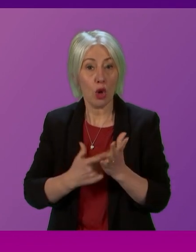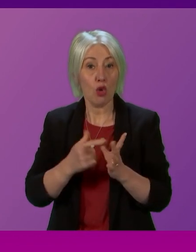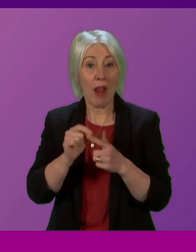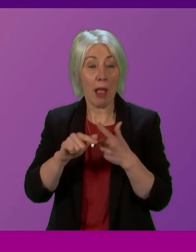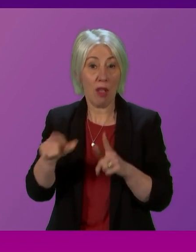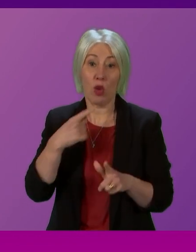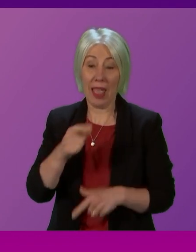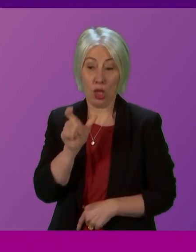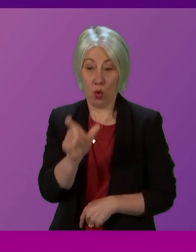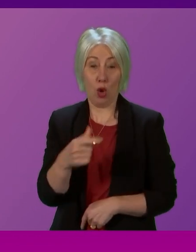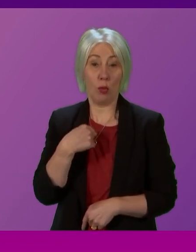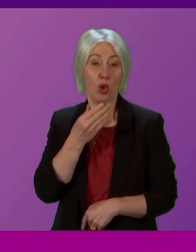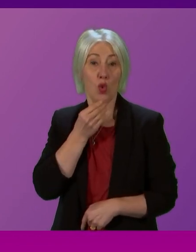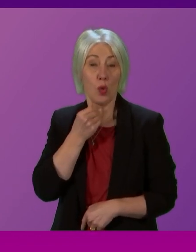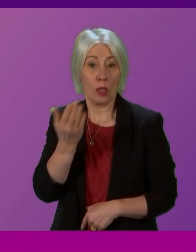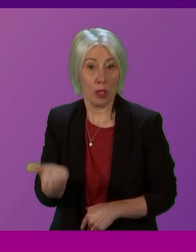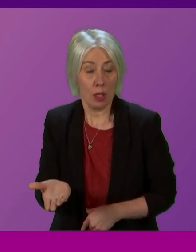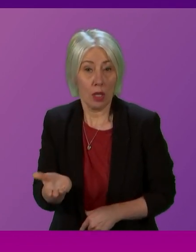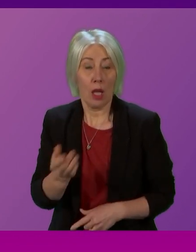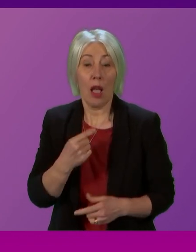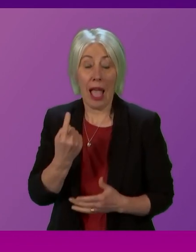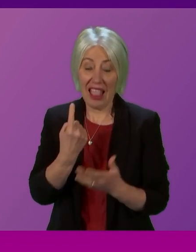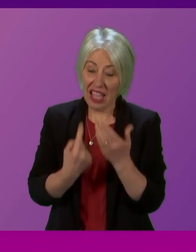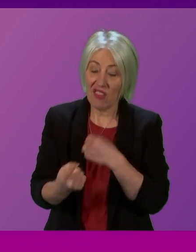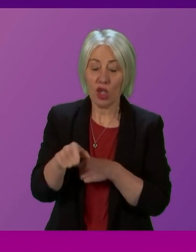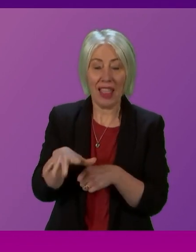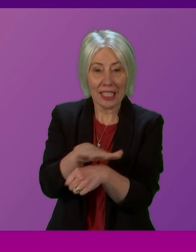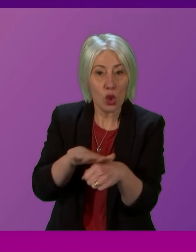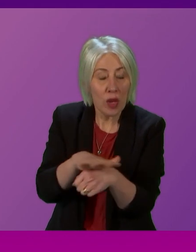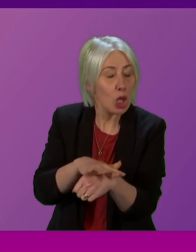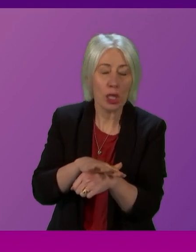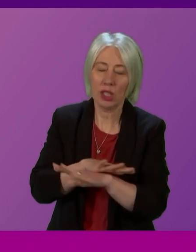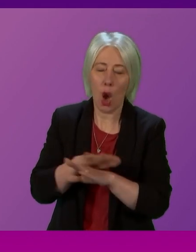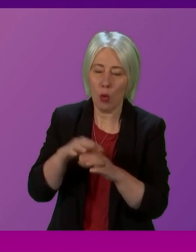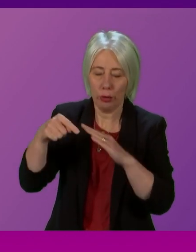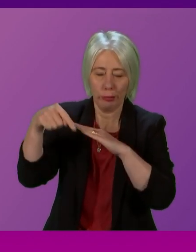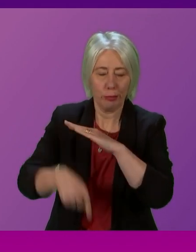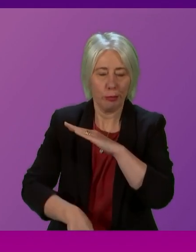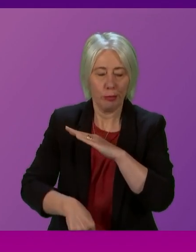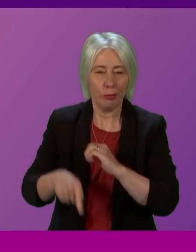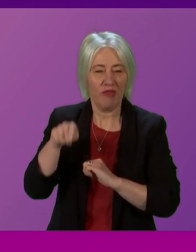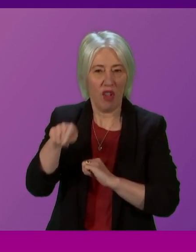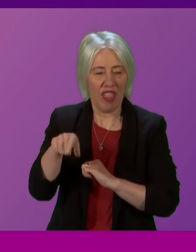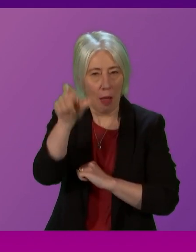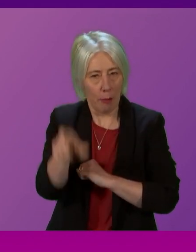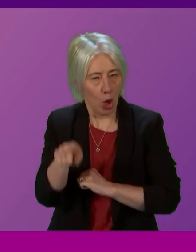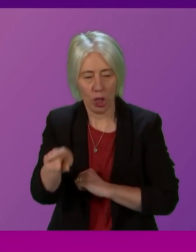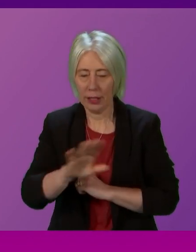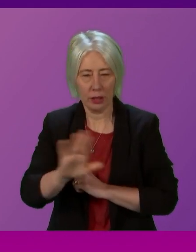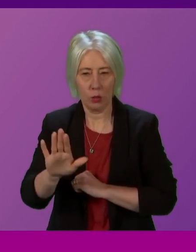I will not get into the individual circumstances of that particular individual’s claims to